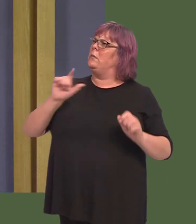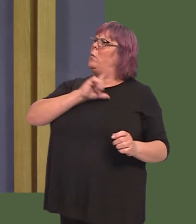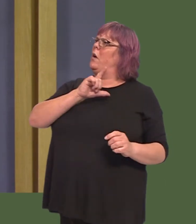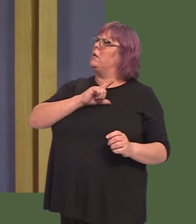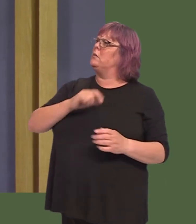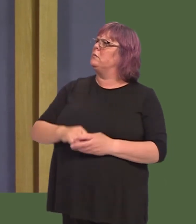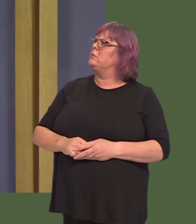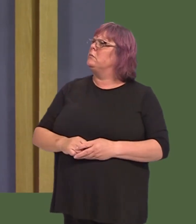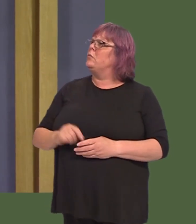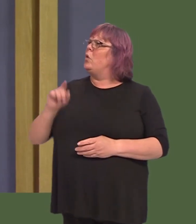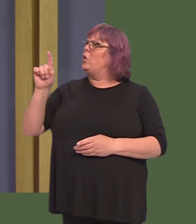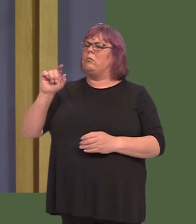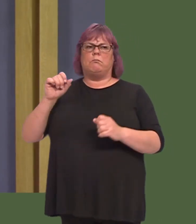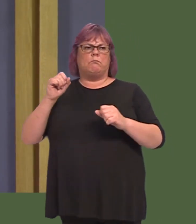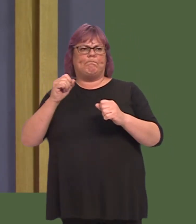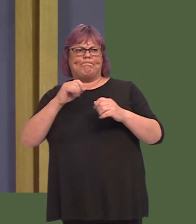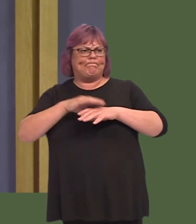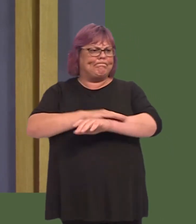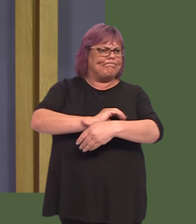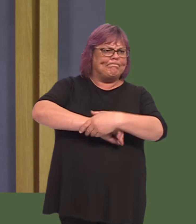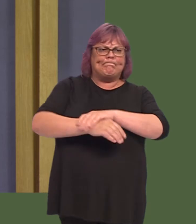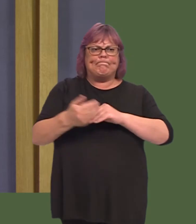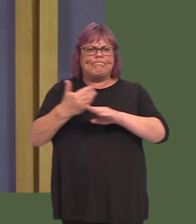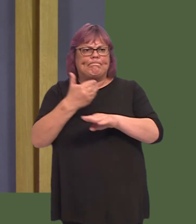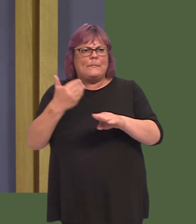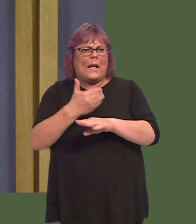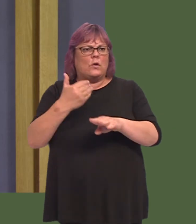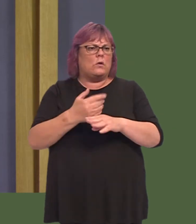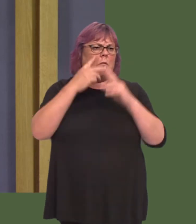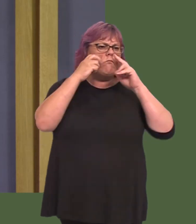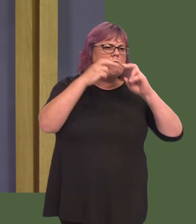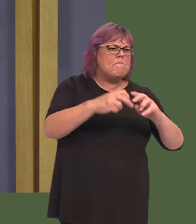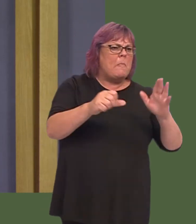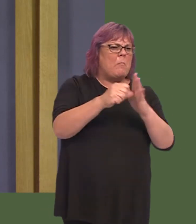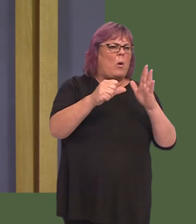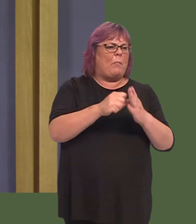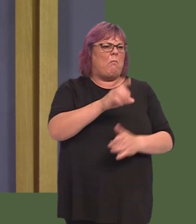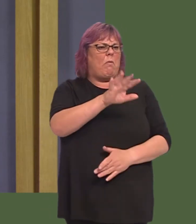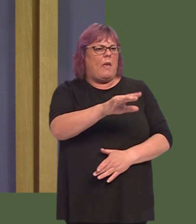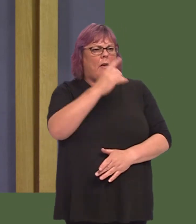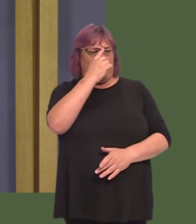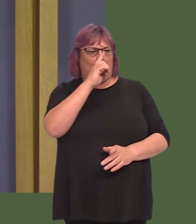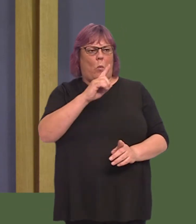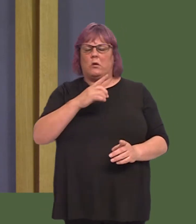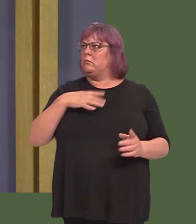or form, and why you are not taking decisive action as a Government to root out the problem in relation to this particular firm.